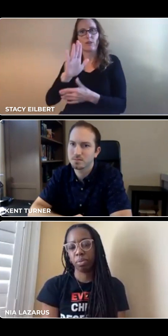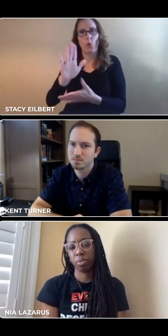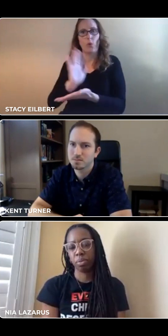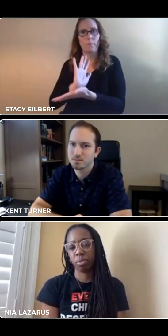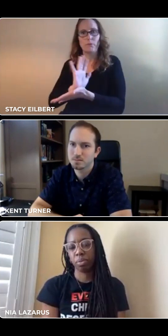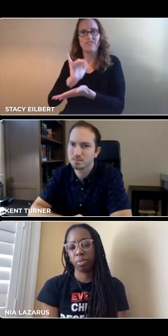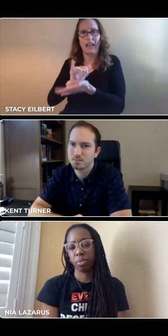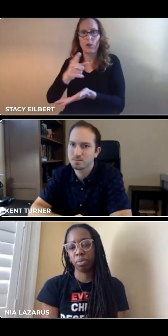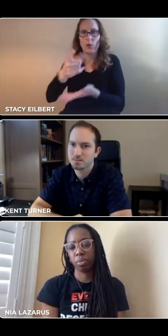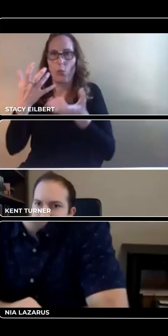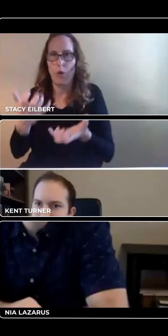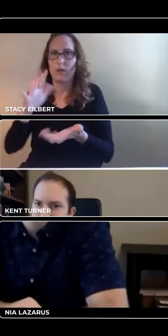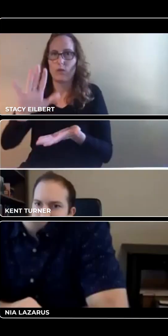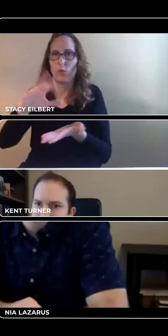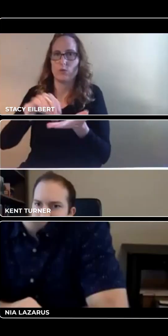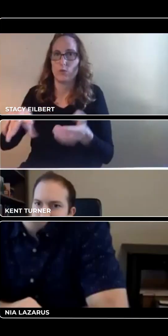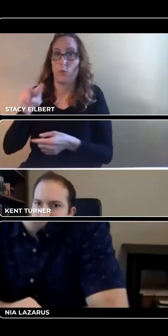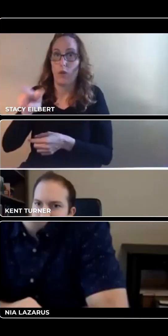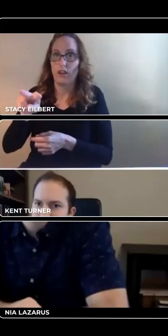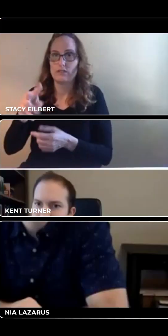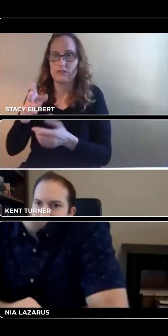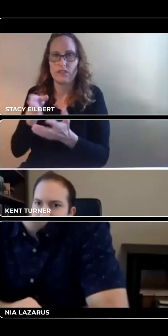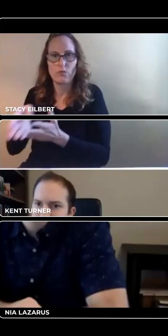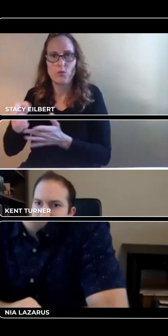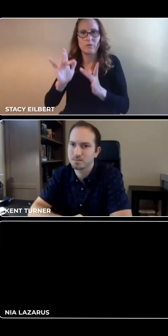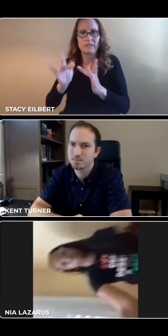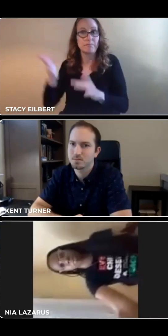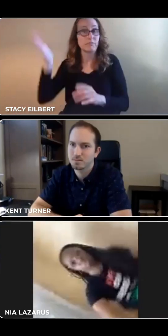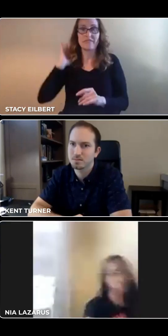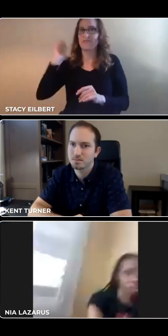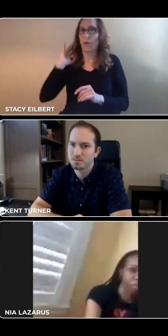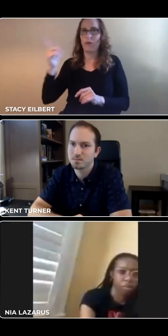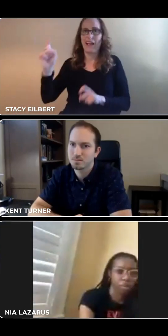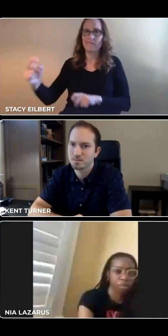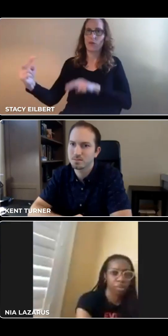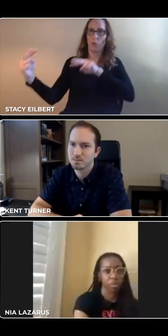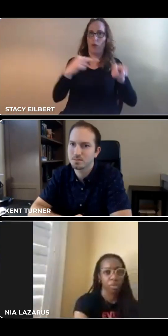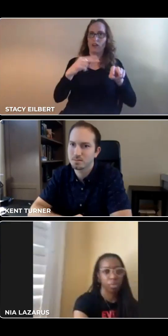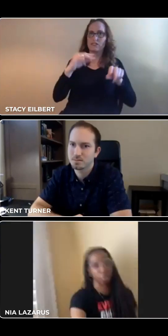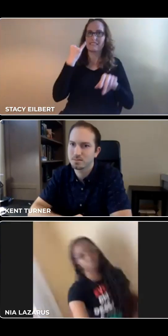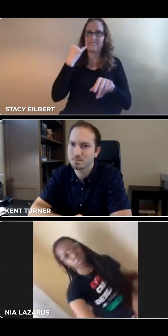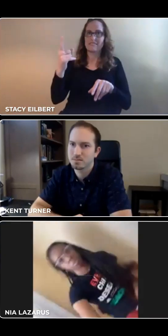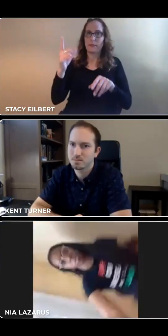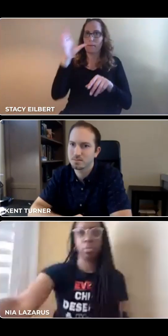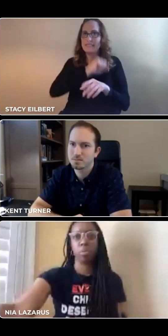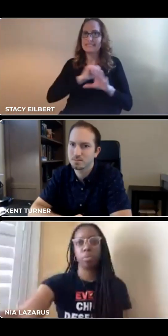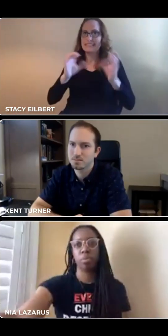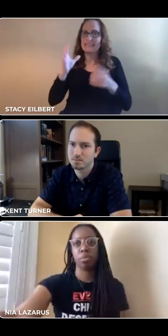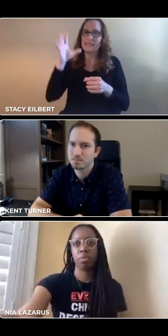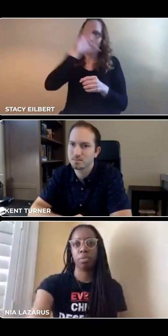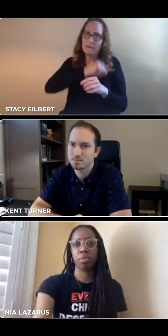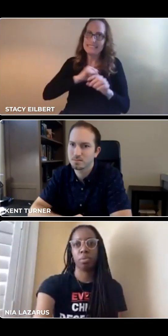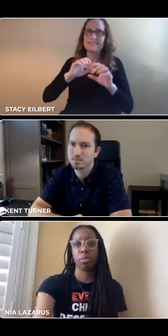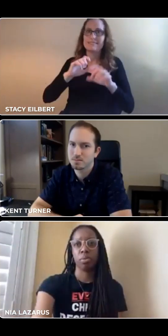Now is a great time for you to share the videos that you want your students to watch online.